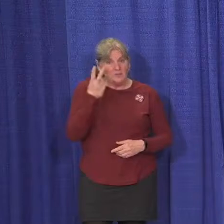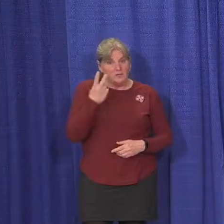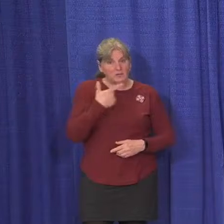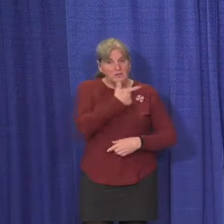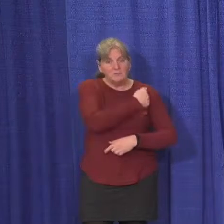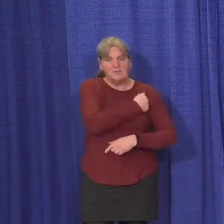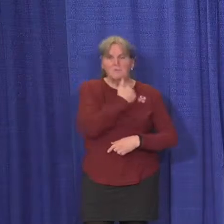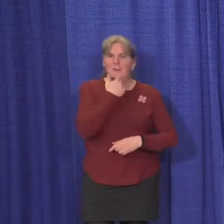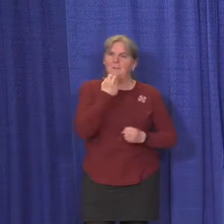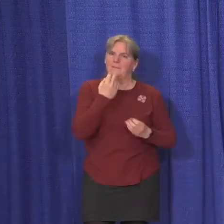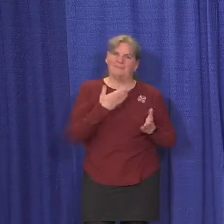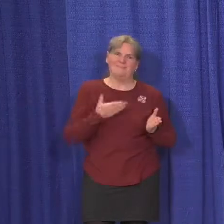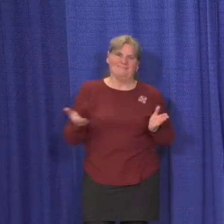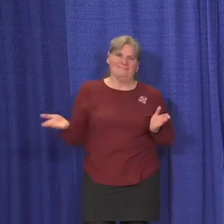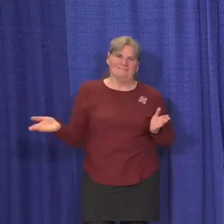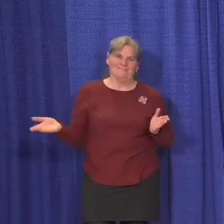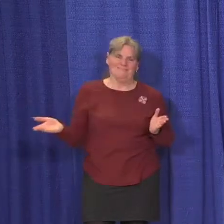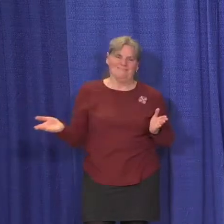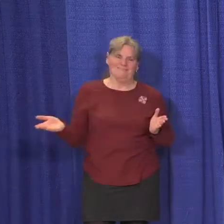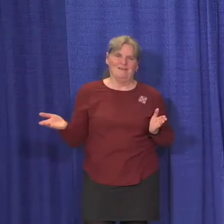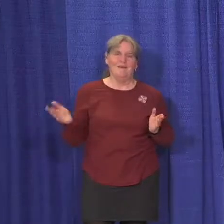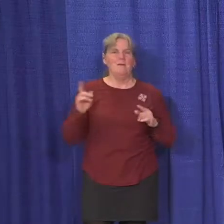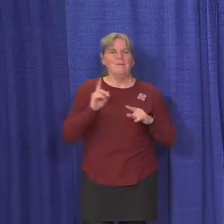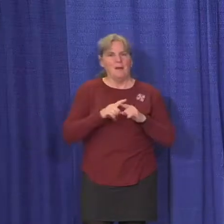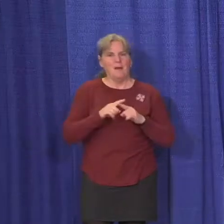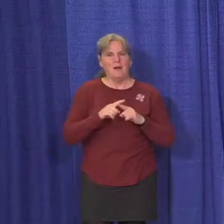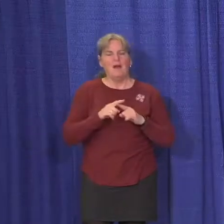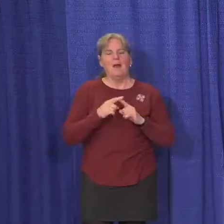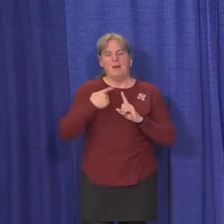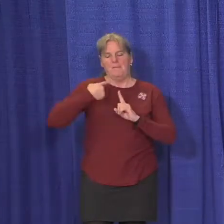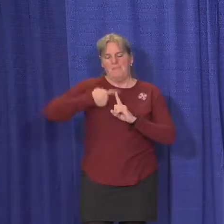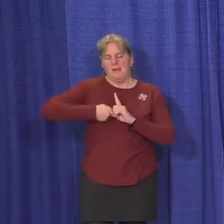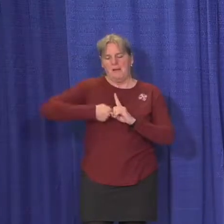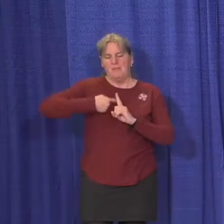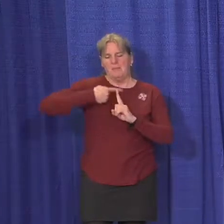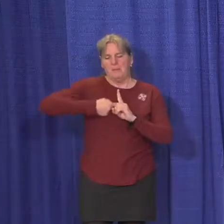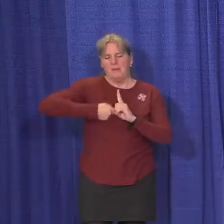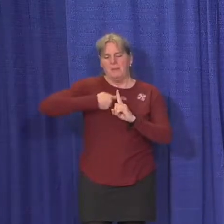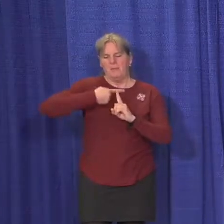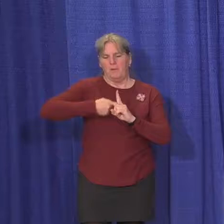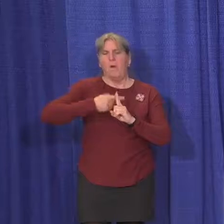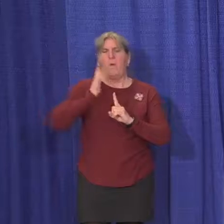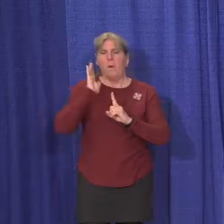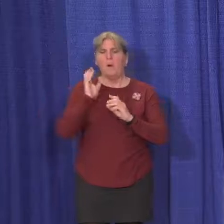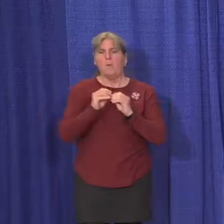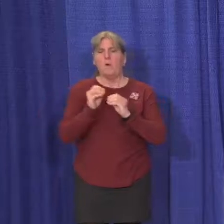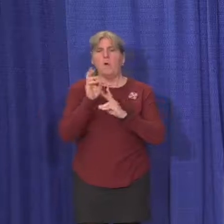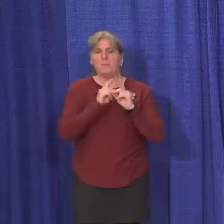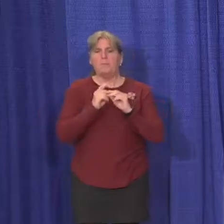eligible and we know that week by week, month by month there